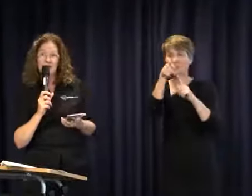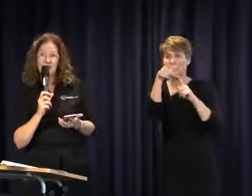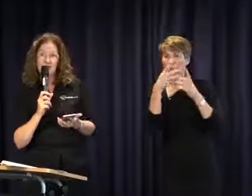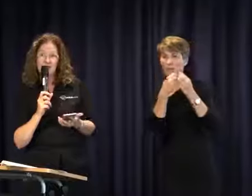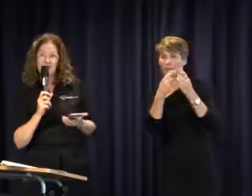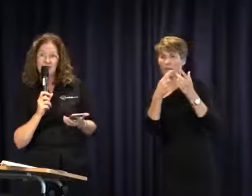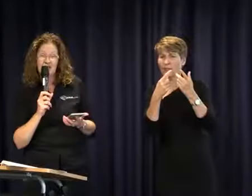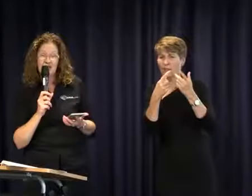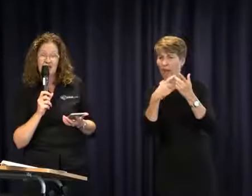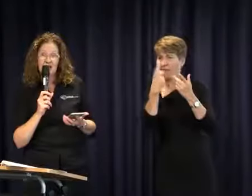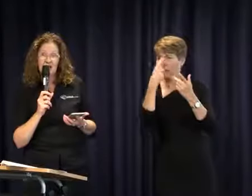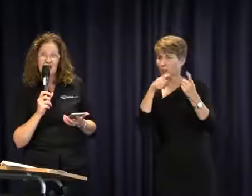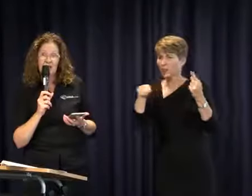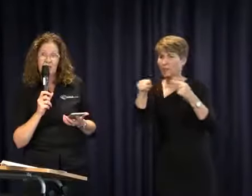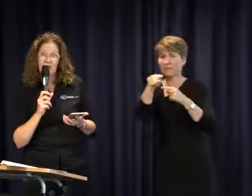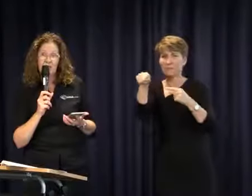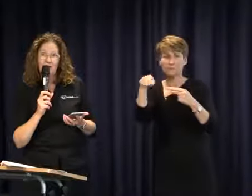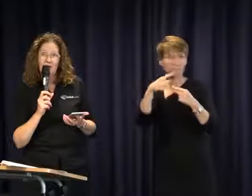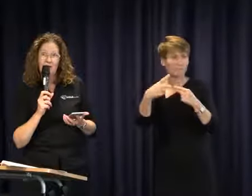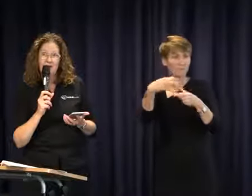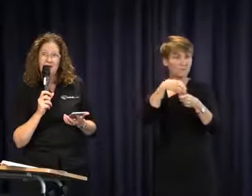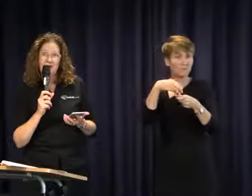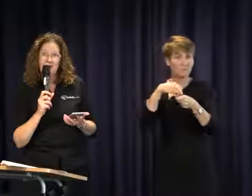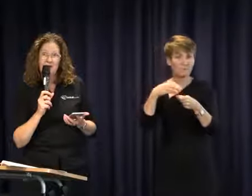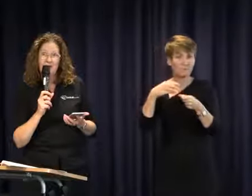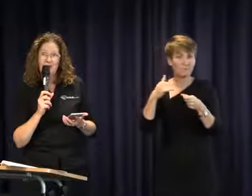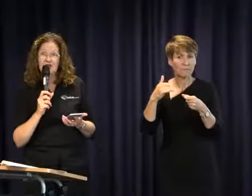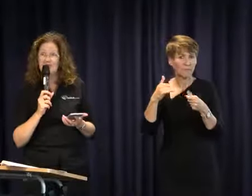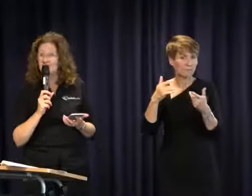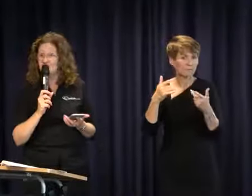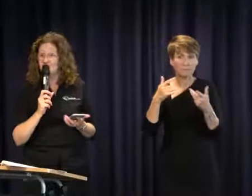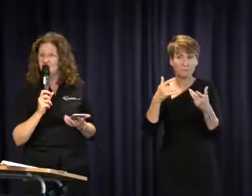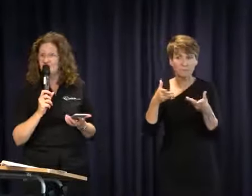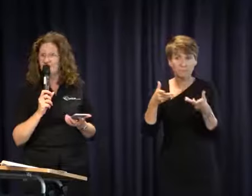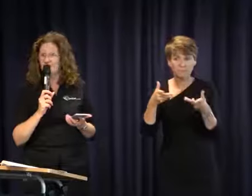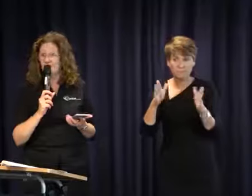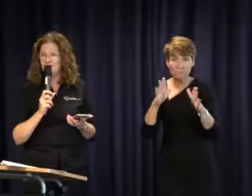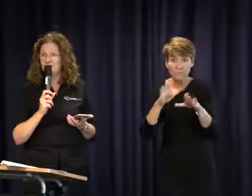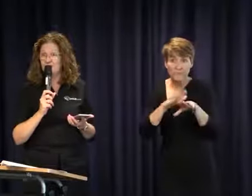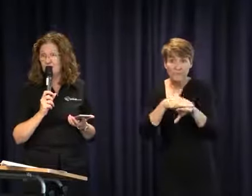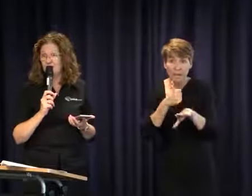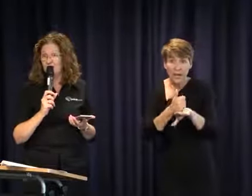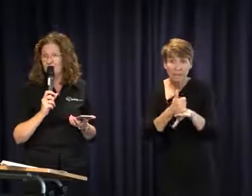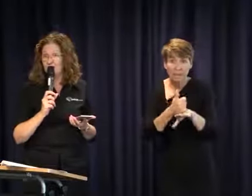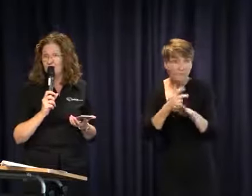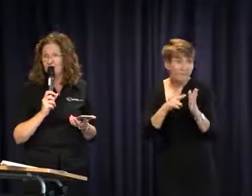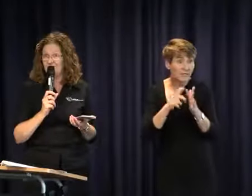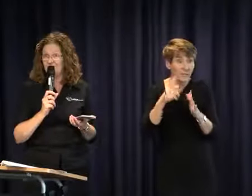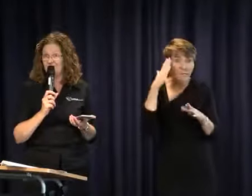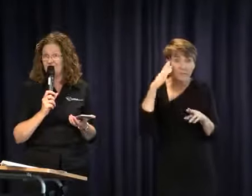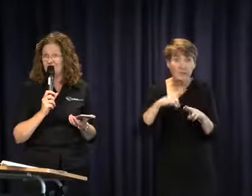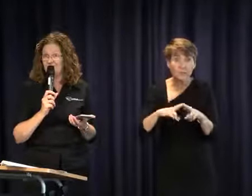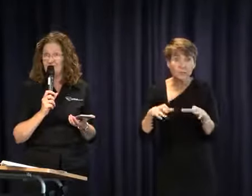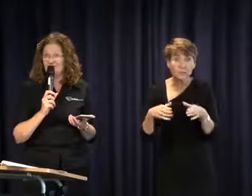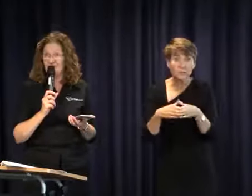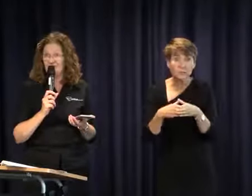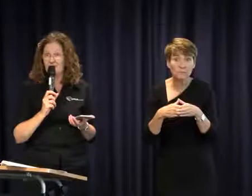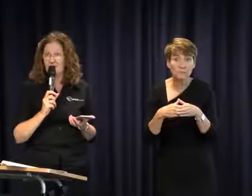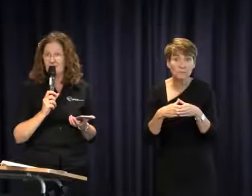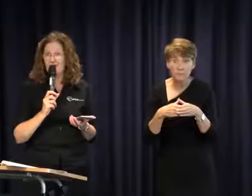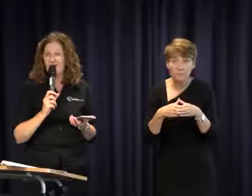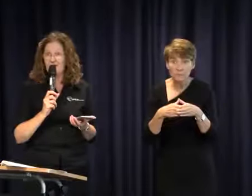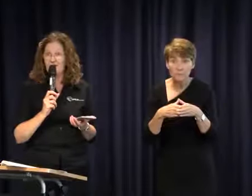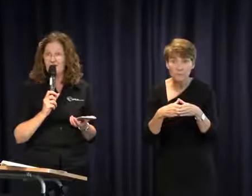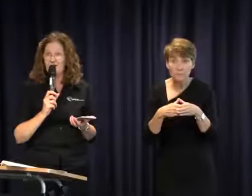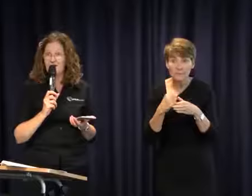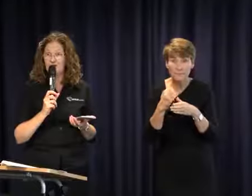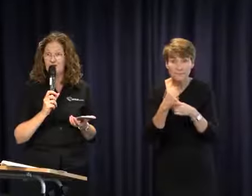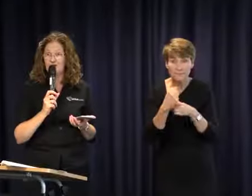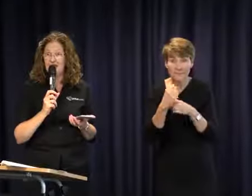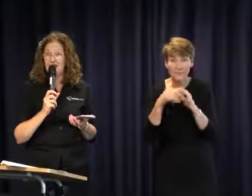here today would be willing to set up a Victorian parents group for parents who have deaf children